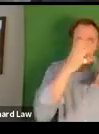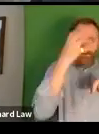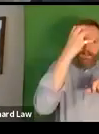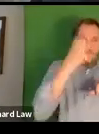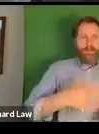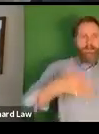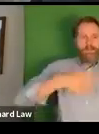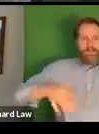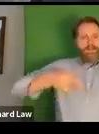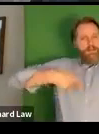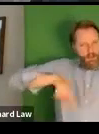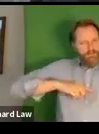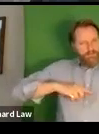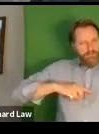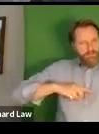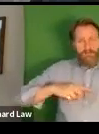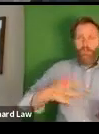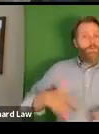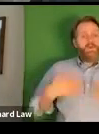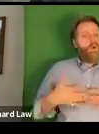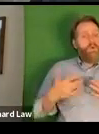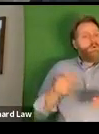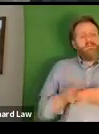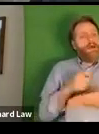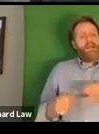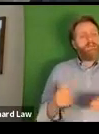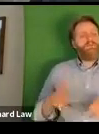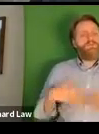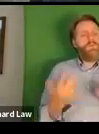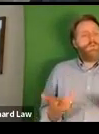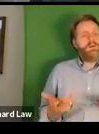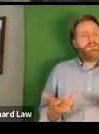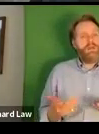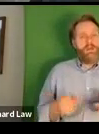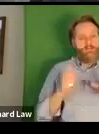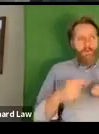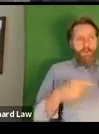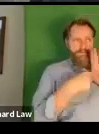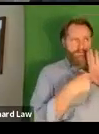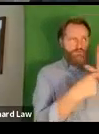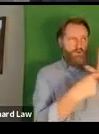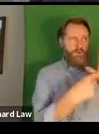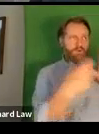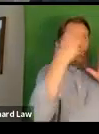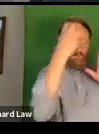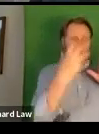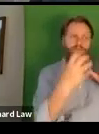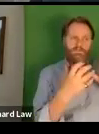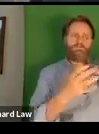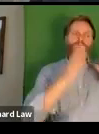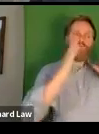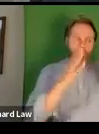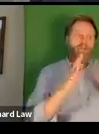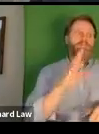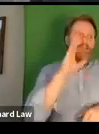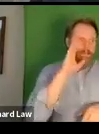a ballot so let's hope they see reason but if we have to show them we mean business make sure you support us and that's the